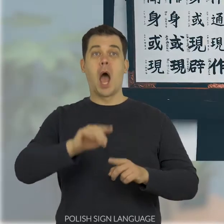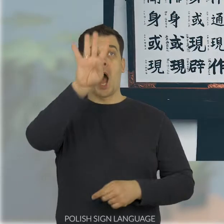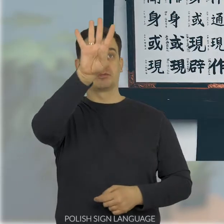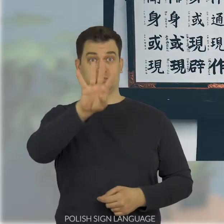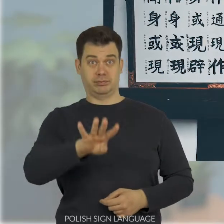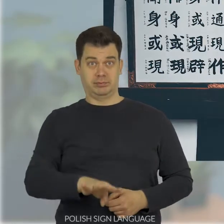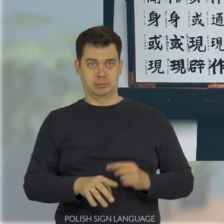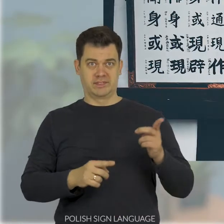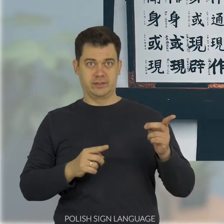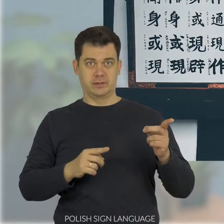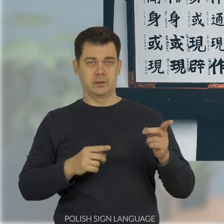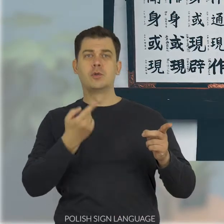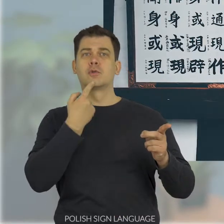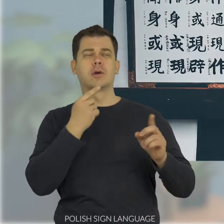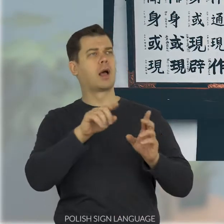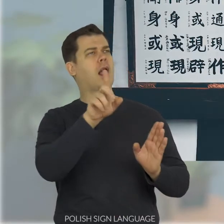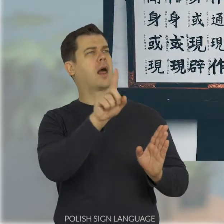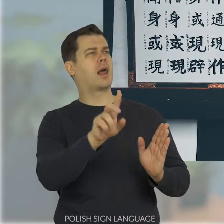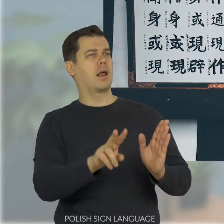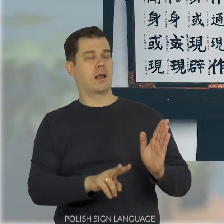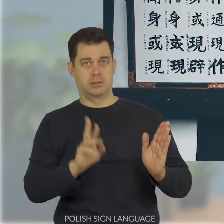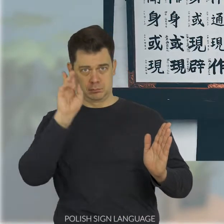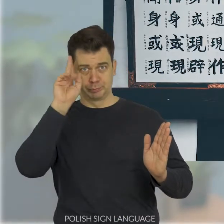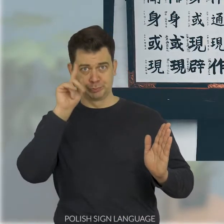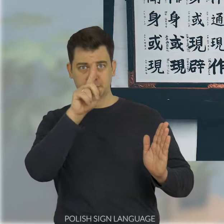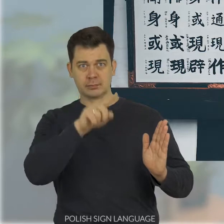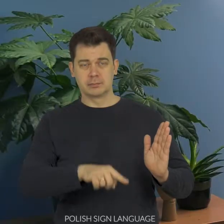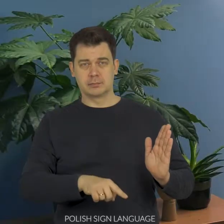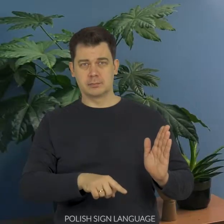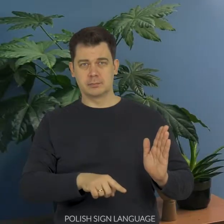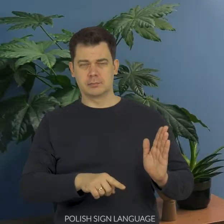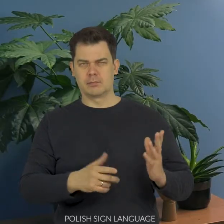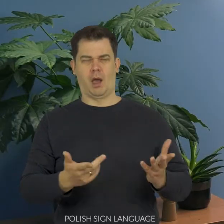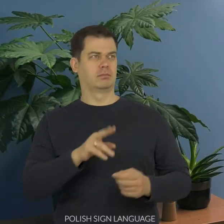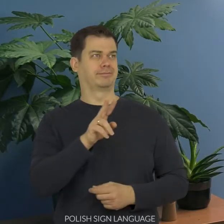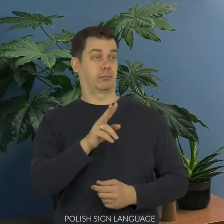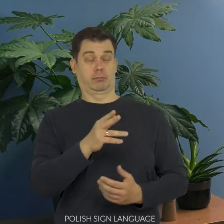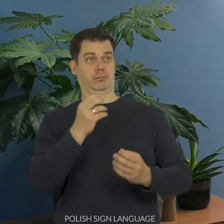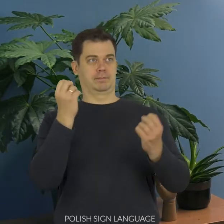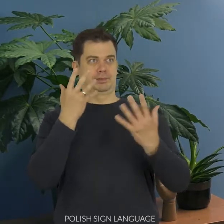Or maybe you can read this information? How to understand the meaning of foreign letters